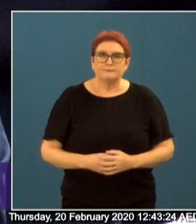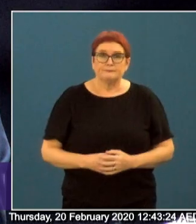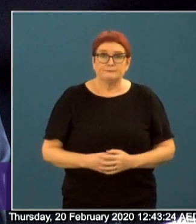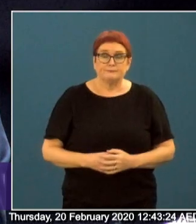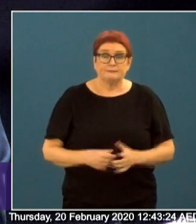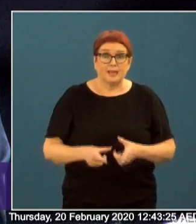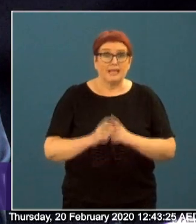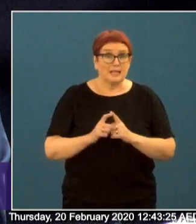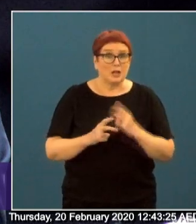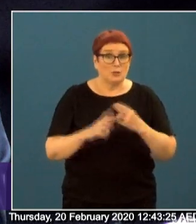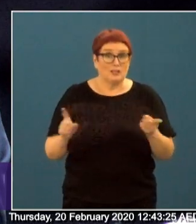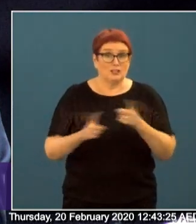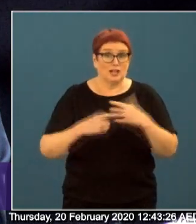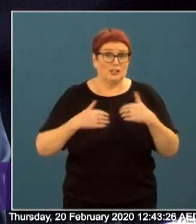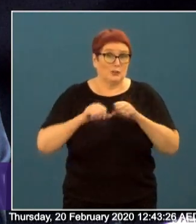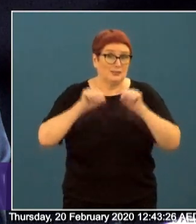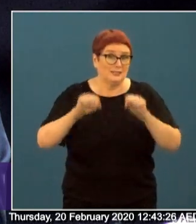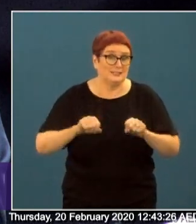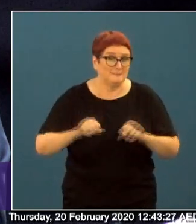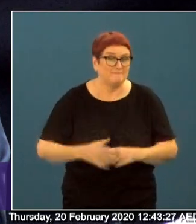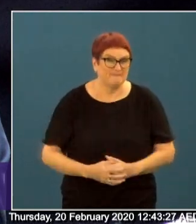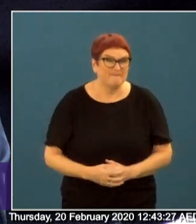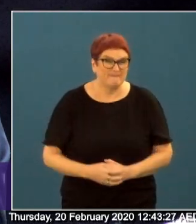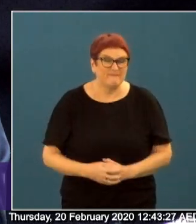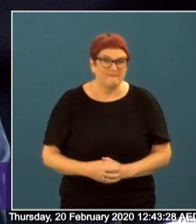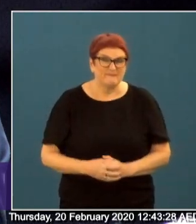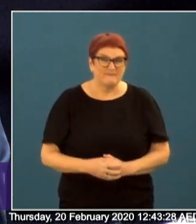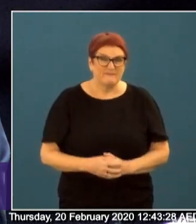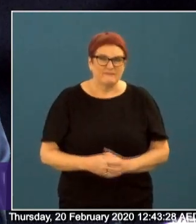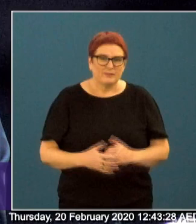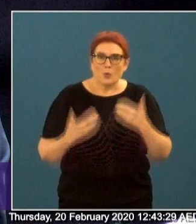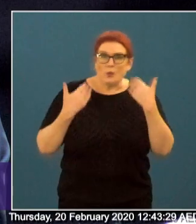in a way that we know will definitely produce an improved outcome.